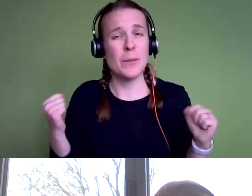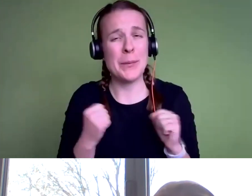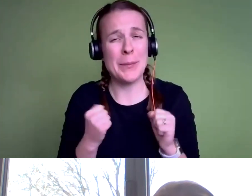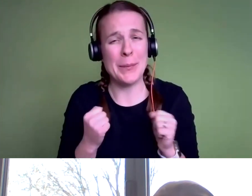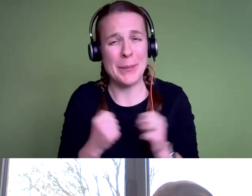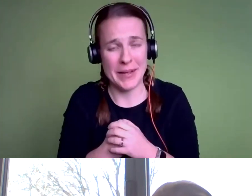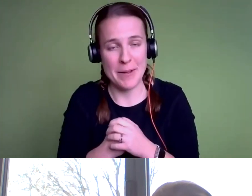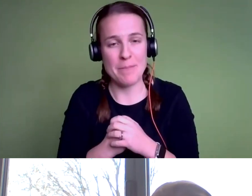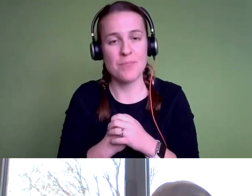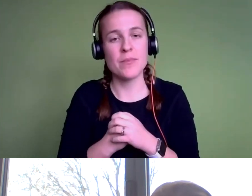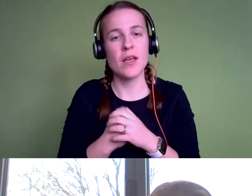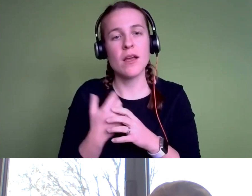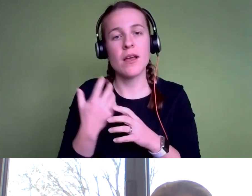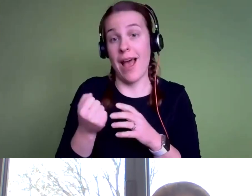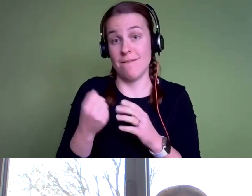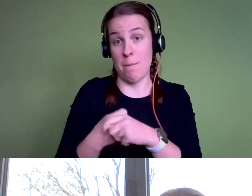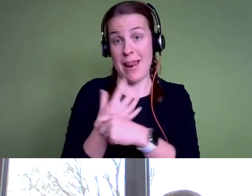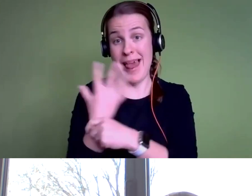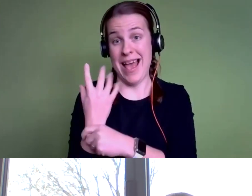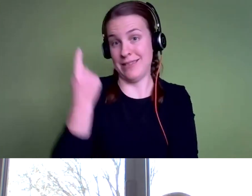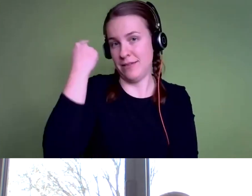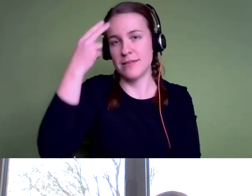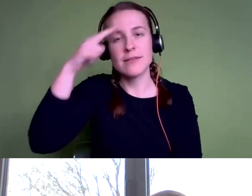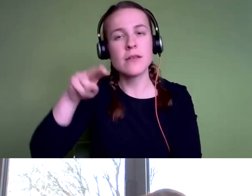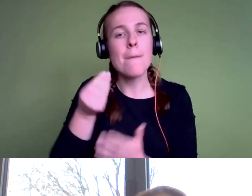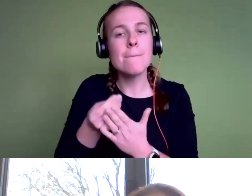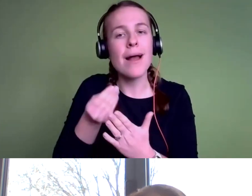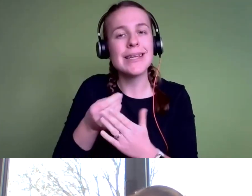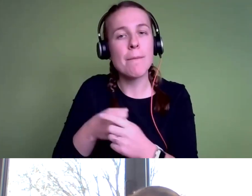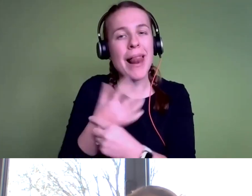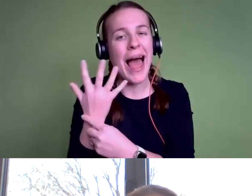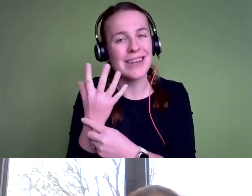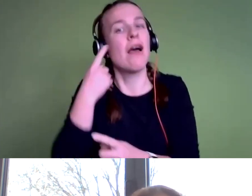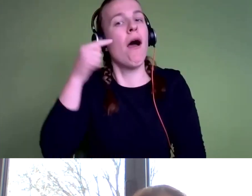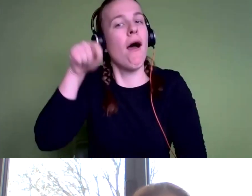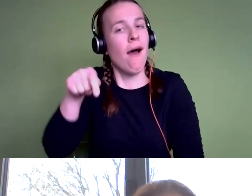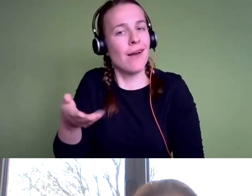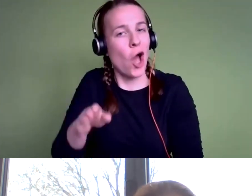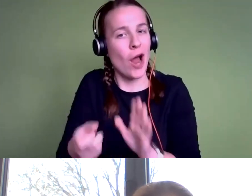behind me with a light on in the background. I am wearing a thick scarf, because it's